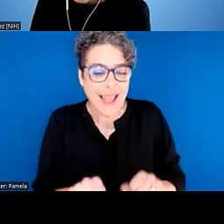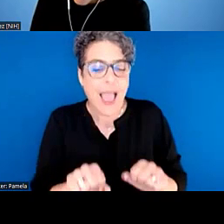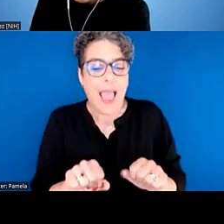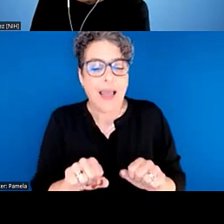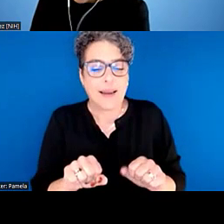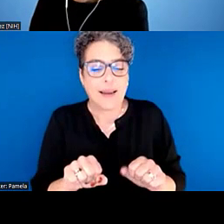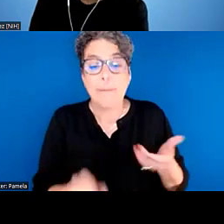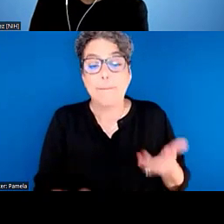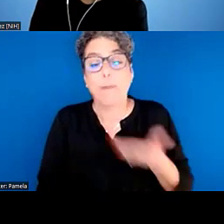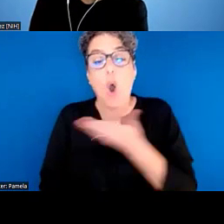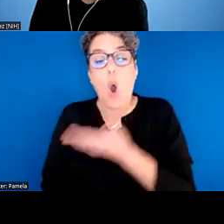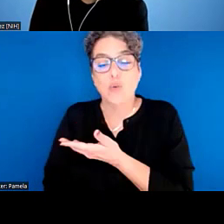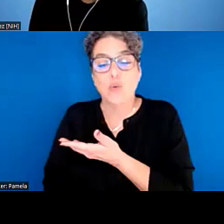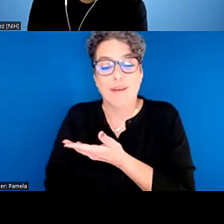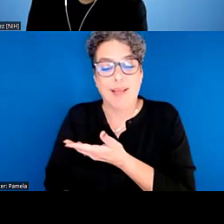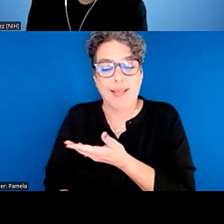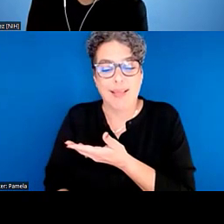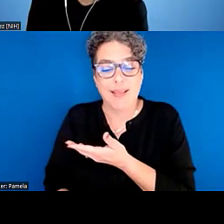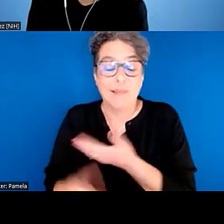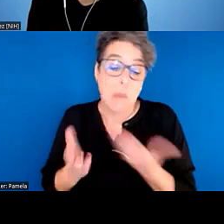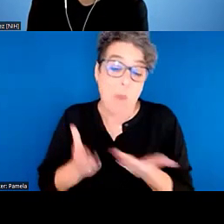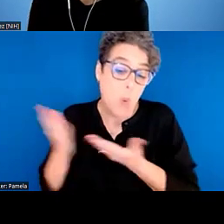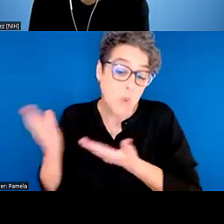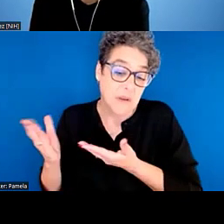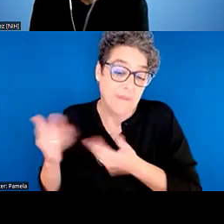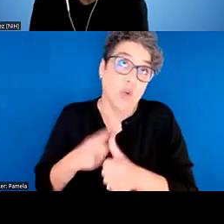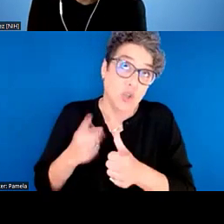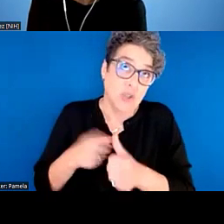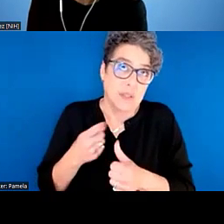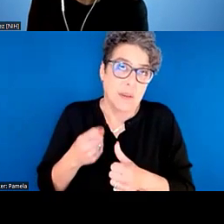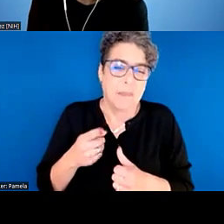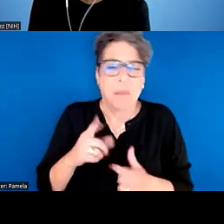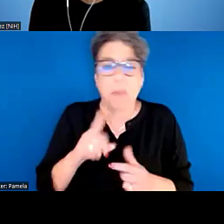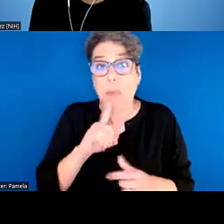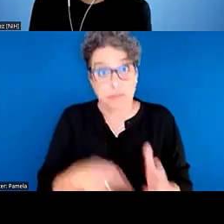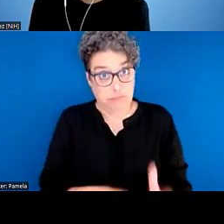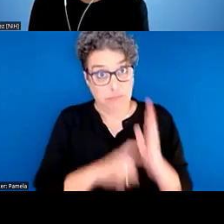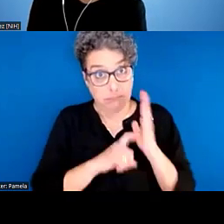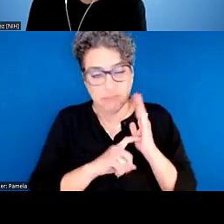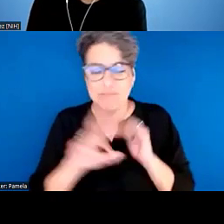to come first with a proposal. They don't need to, but just consider it.